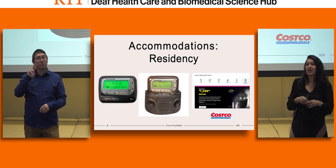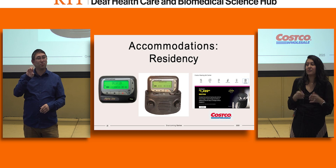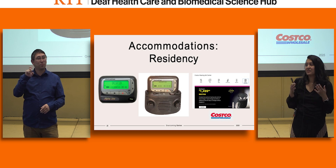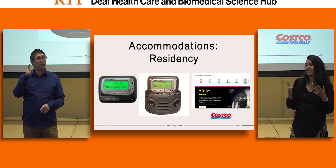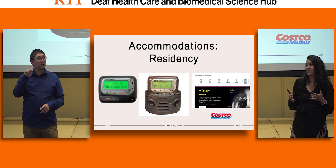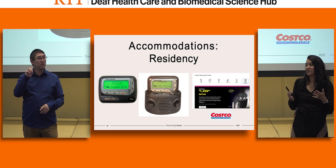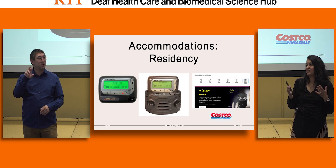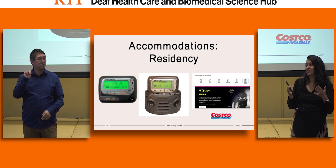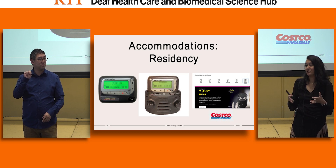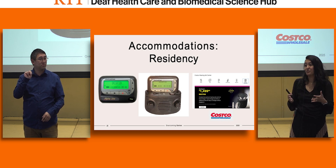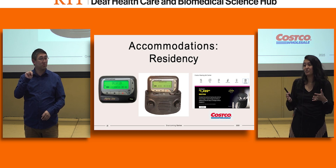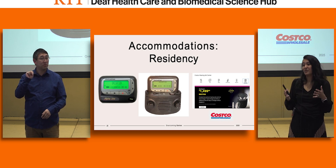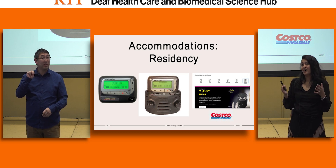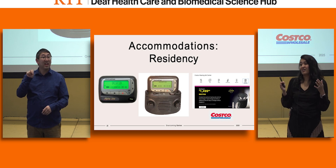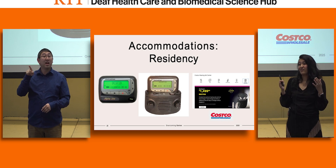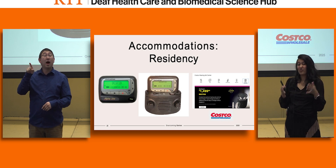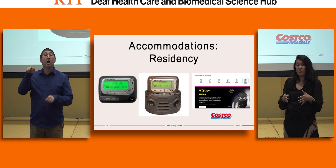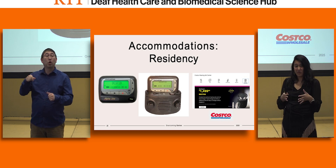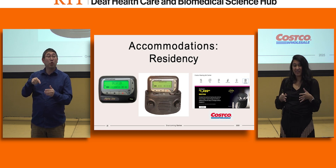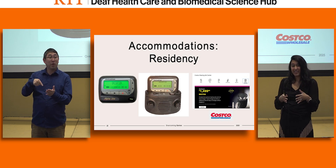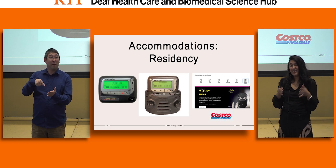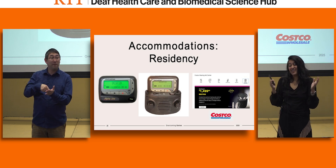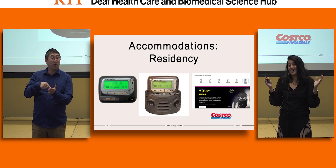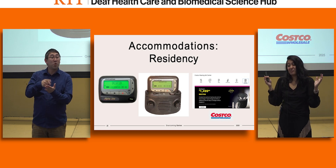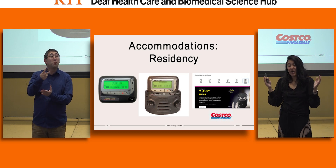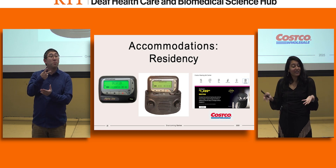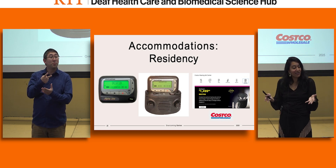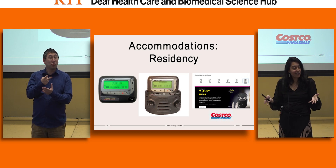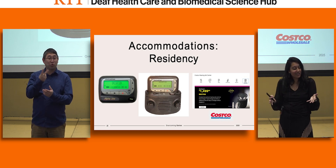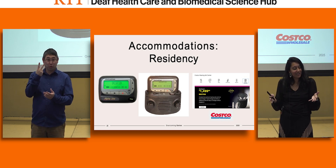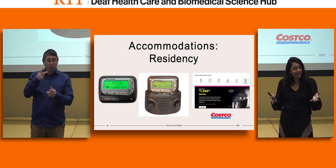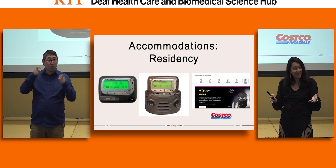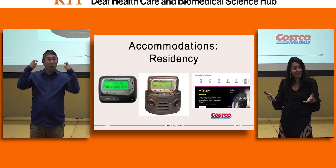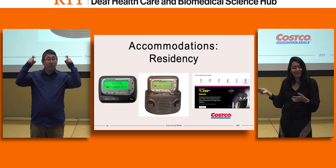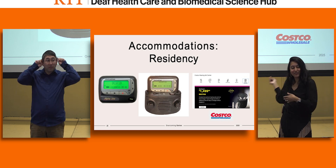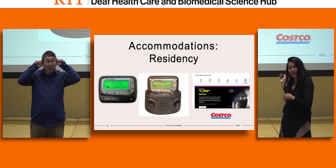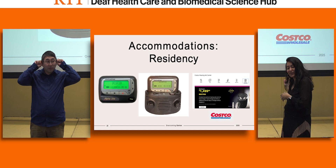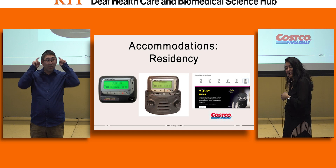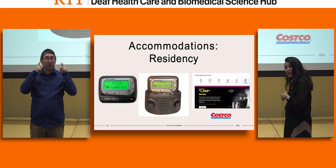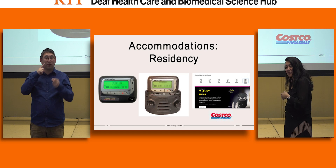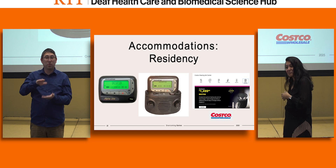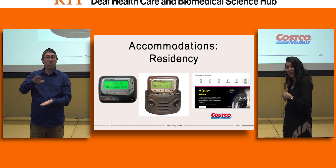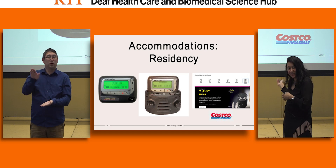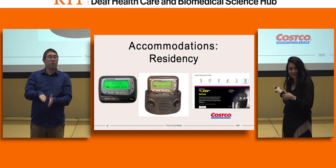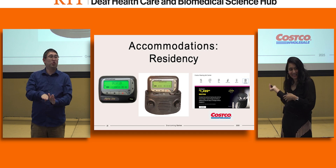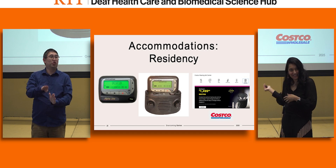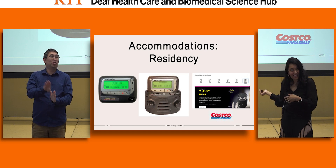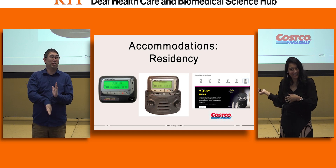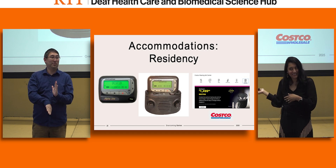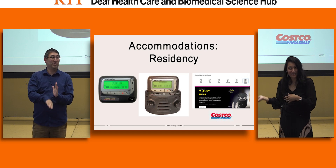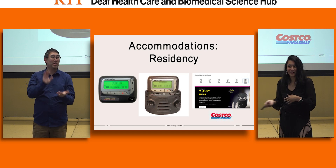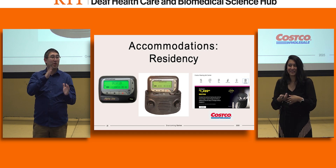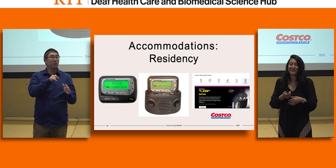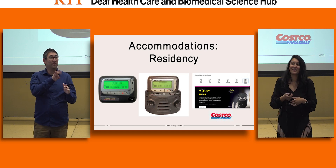and I was able to afford bilateral hearing aids for markedly less than what they cost